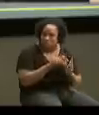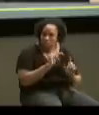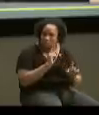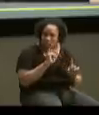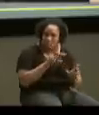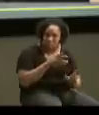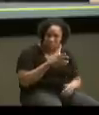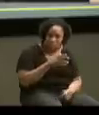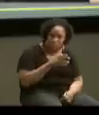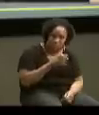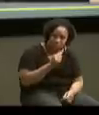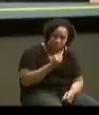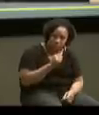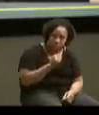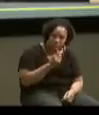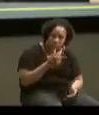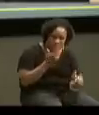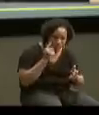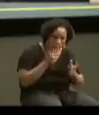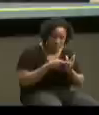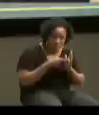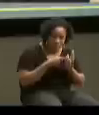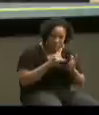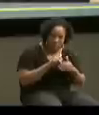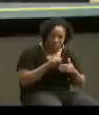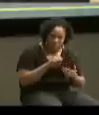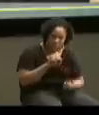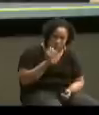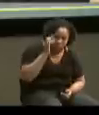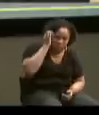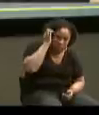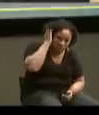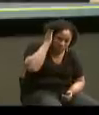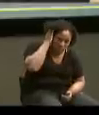GSA FORMALLY RESPONDED TO THE EO 13514 REQUIREMENT AND THE